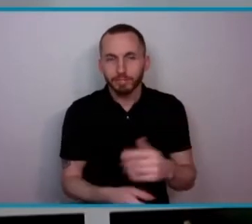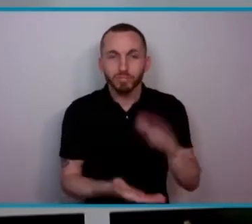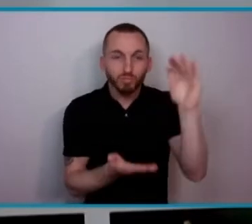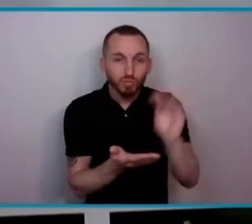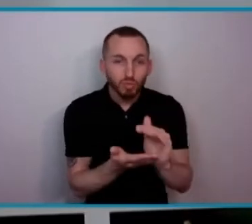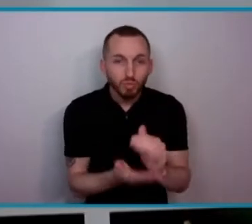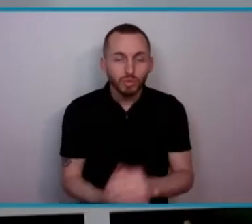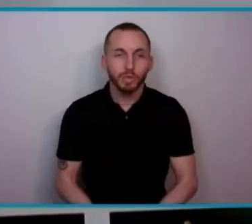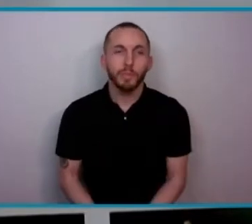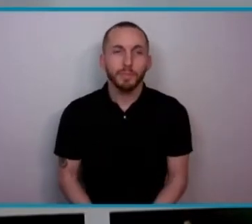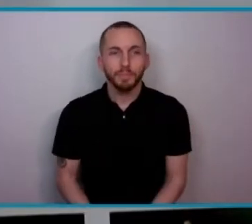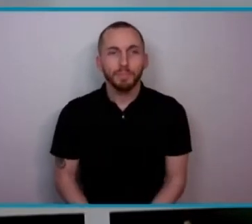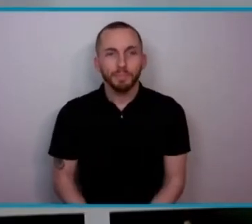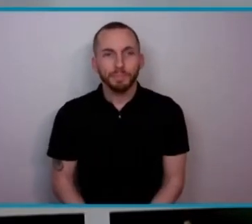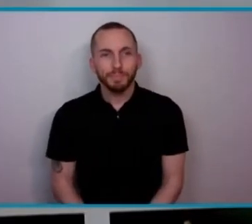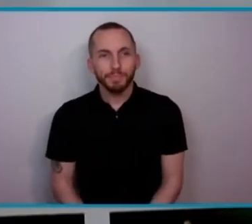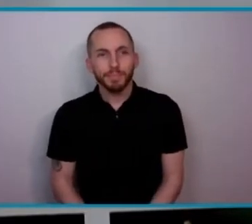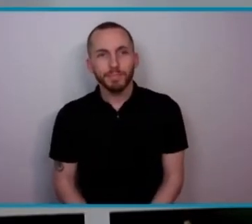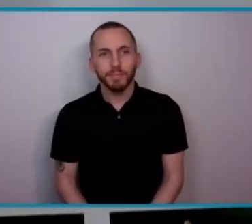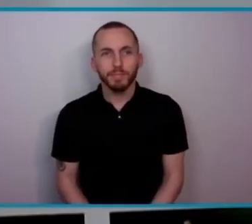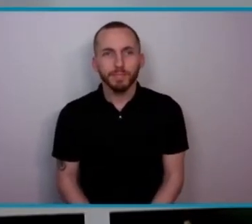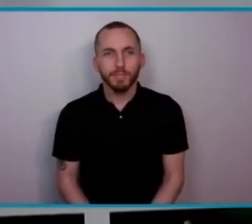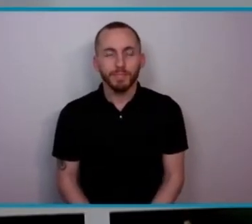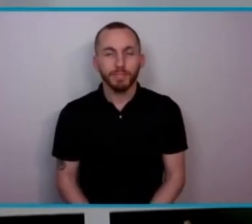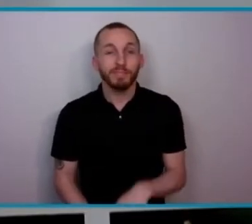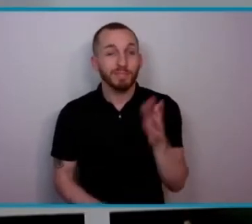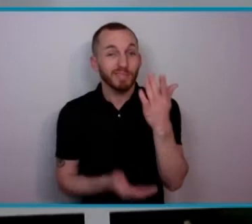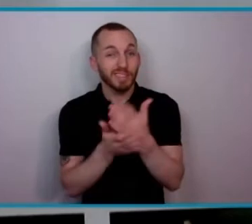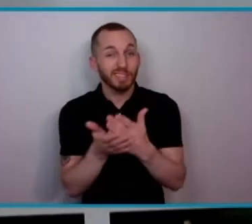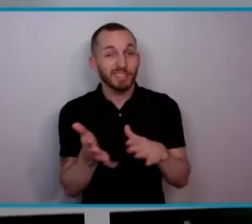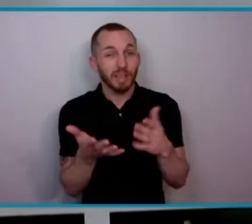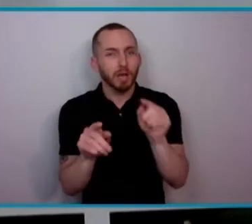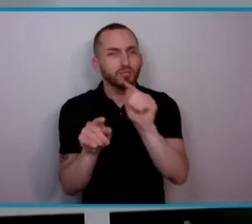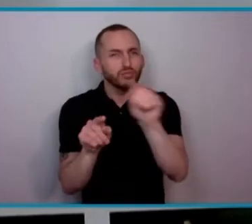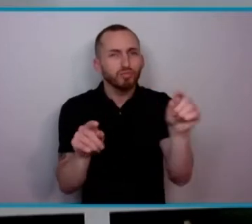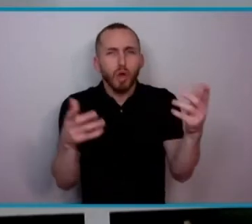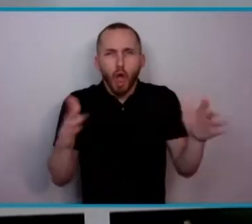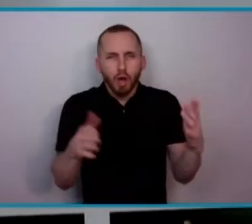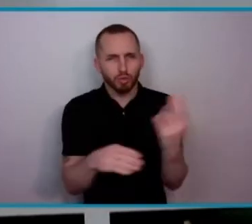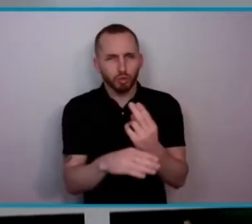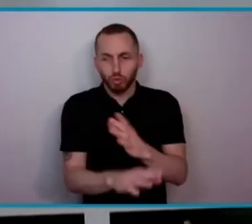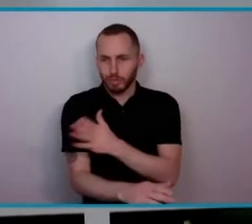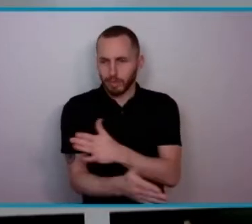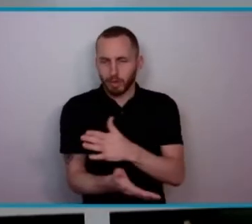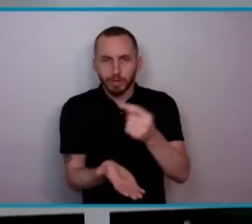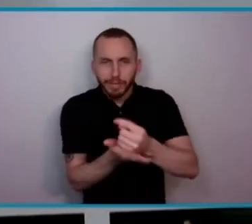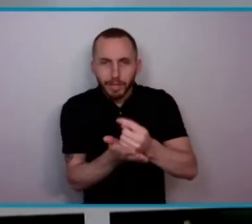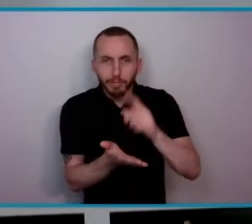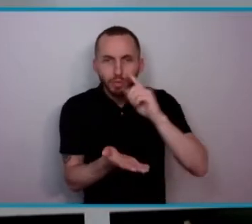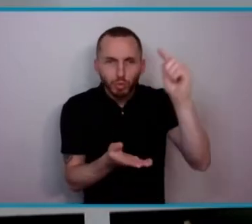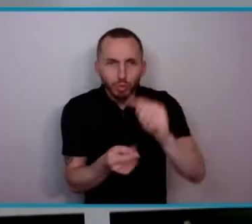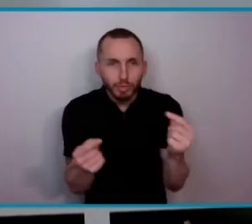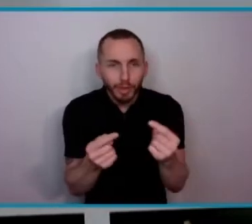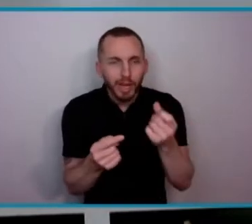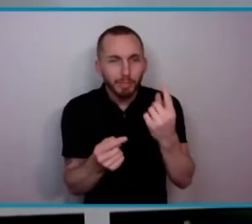pain yet we have very little research on the use of music therapy interventions for chronic pain.